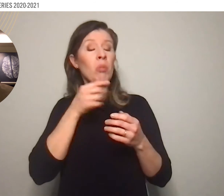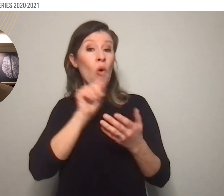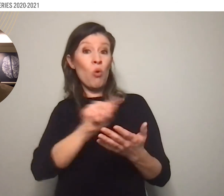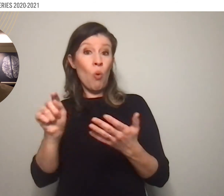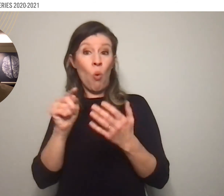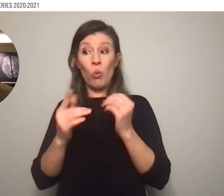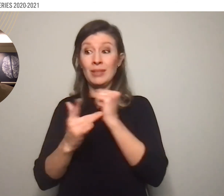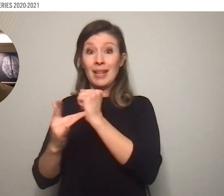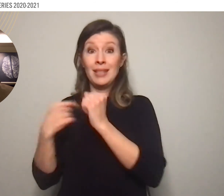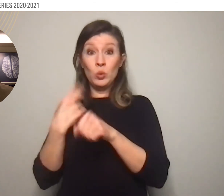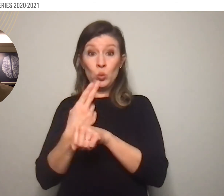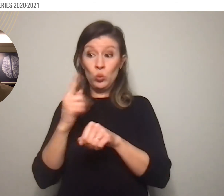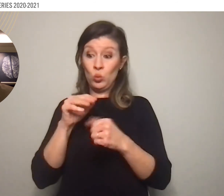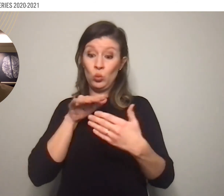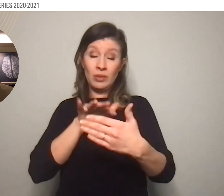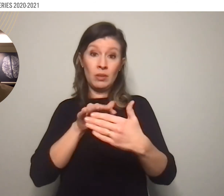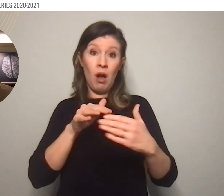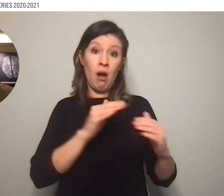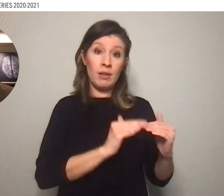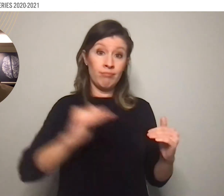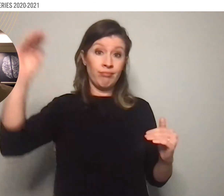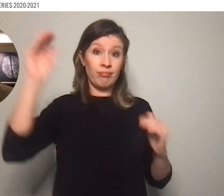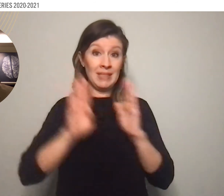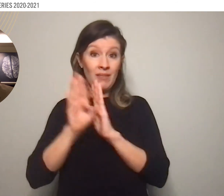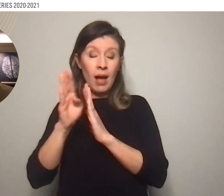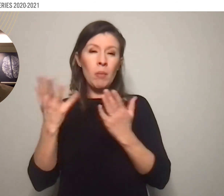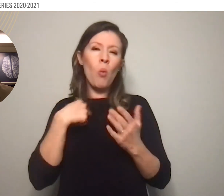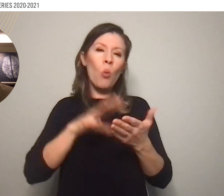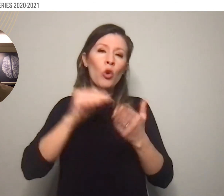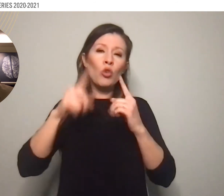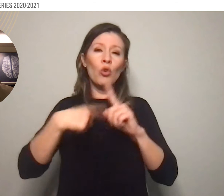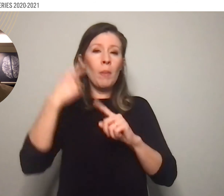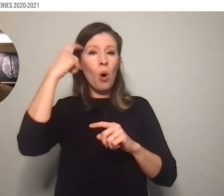if the techniques you were using to study development and what we were learning about brain